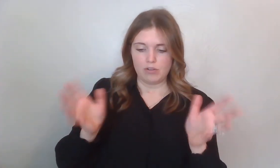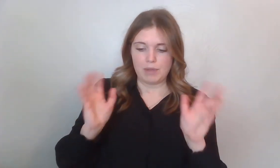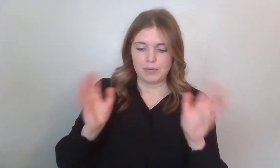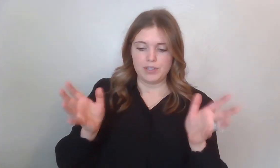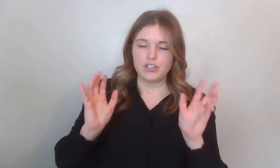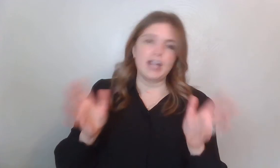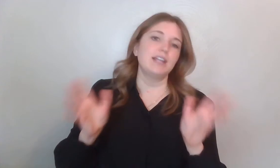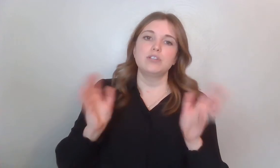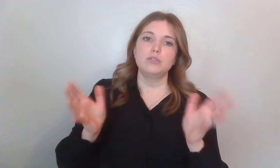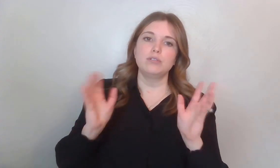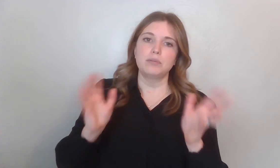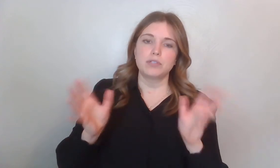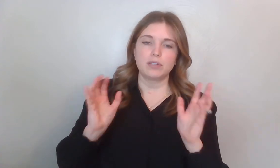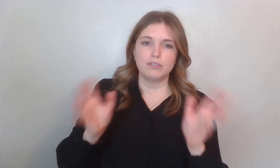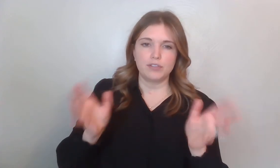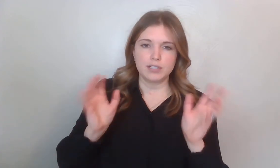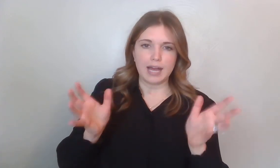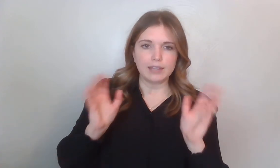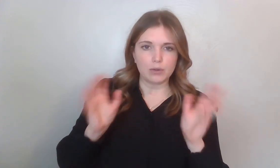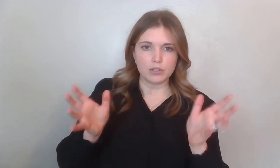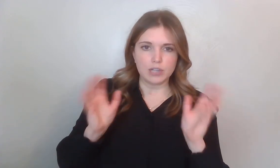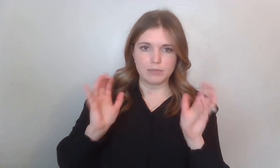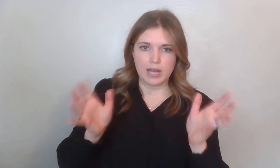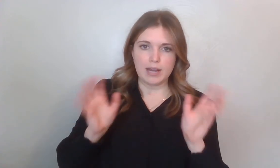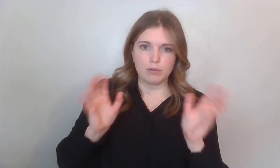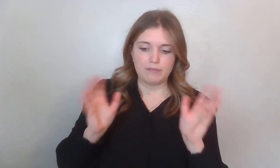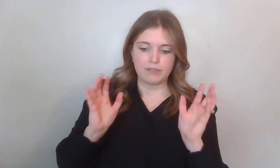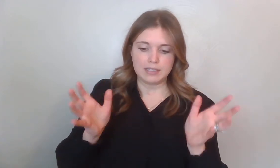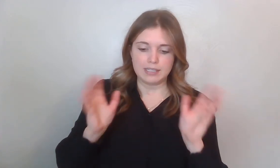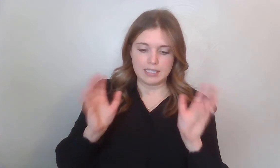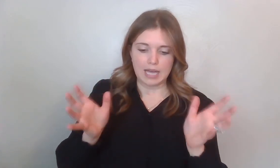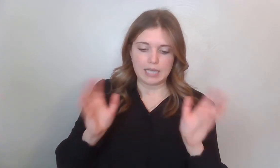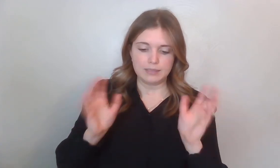Remember this CHAT is usually reserved for sign language. I'm chatting with my friends in sign.